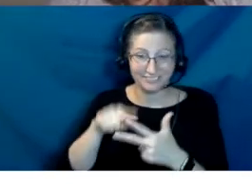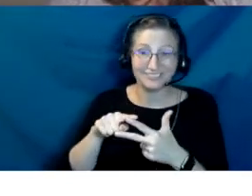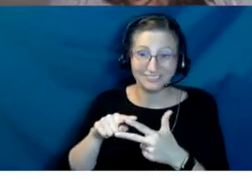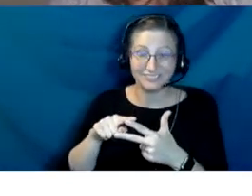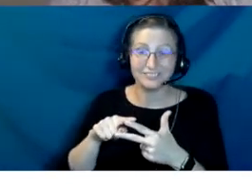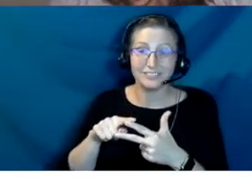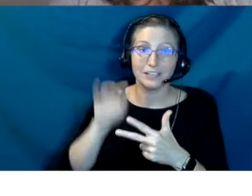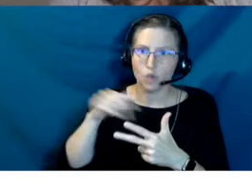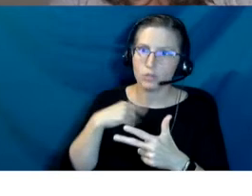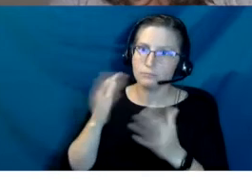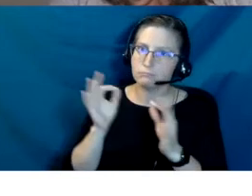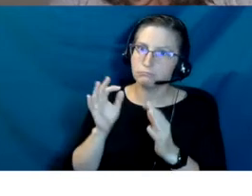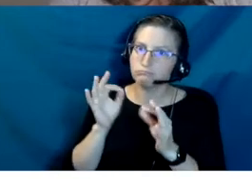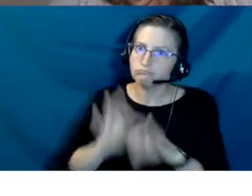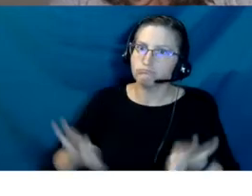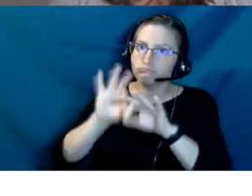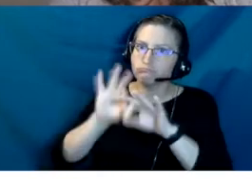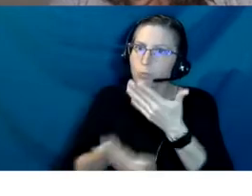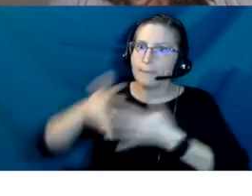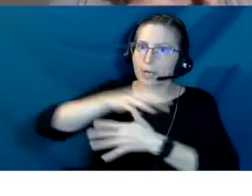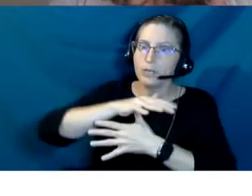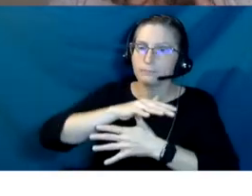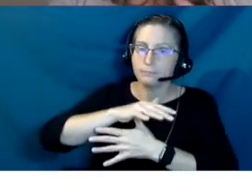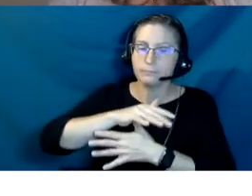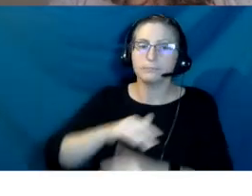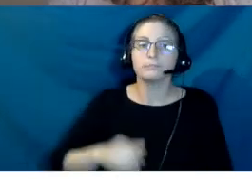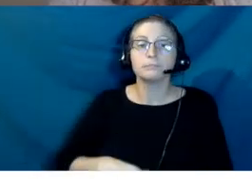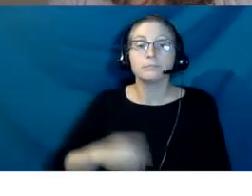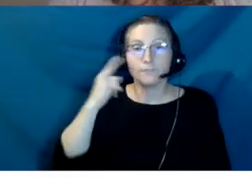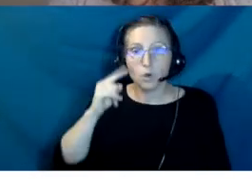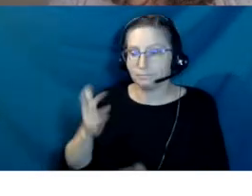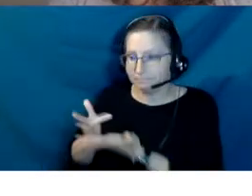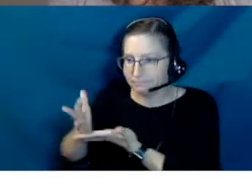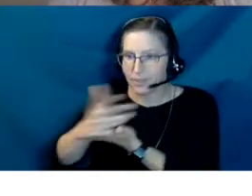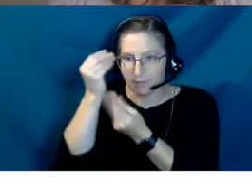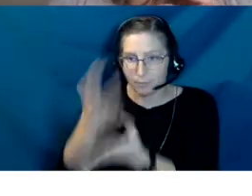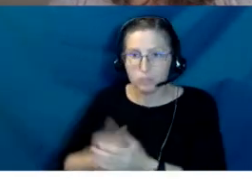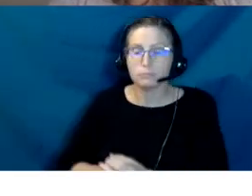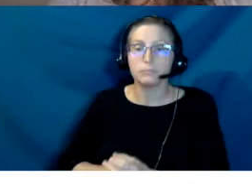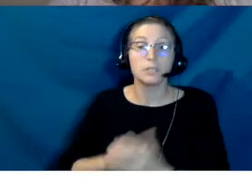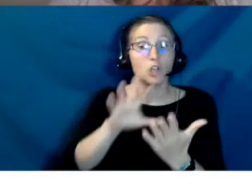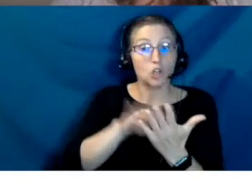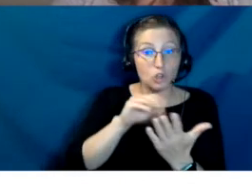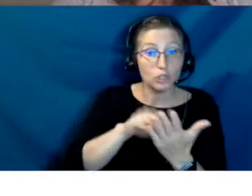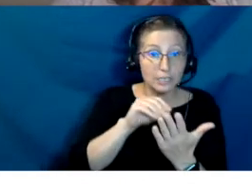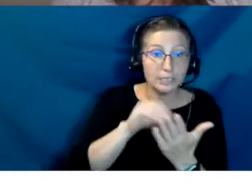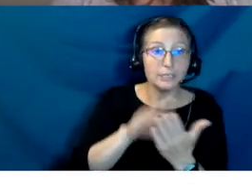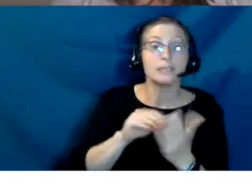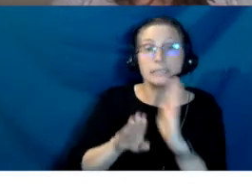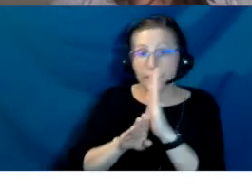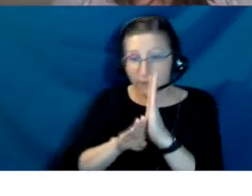we use to collect information. Learning and development typically happen as children use their vision